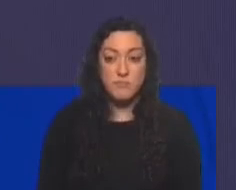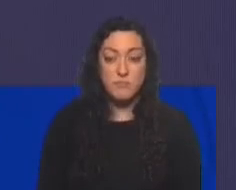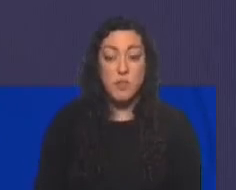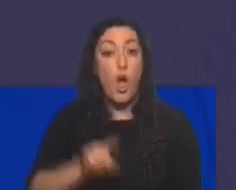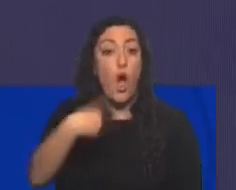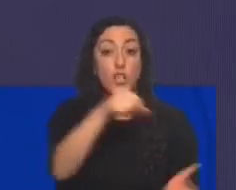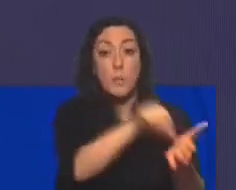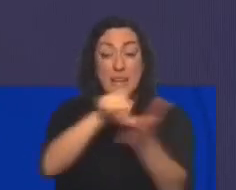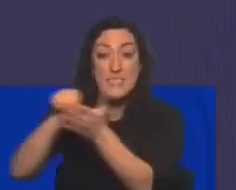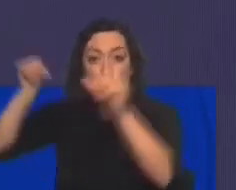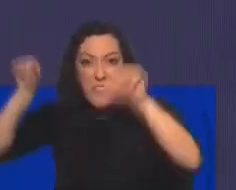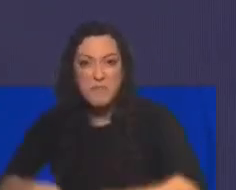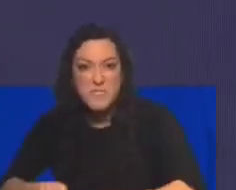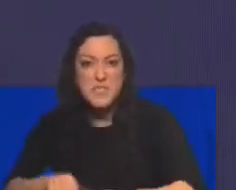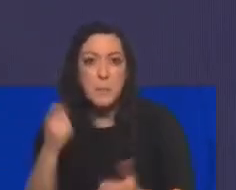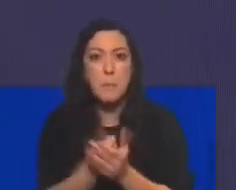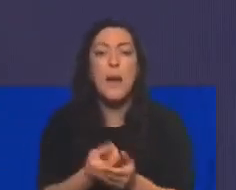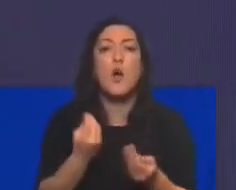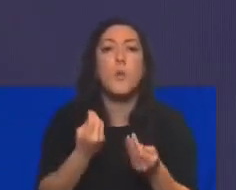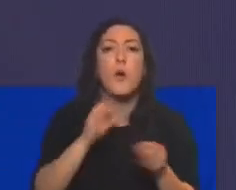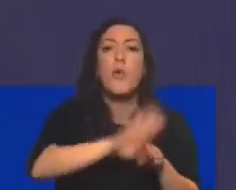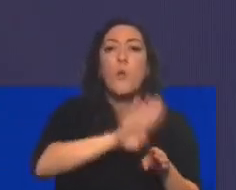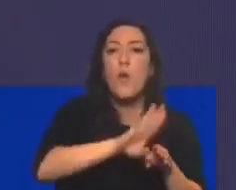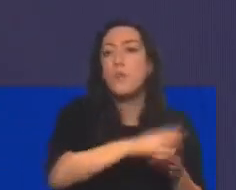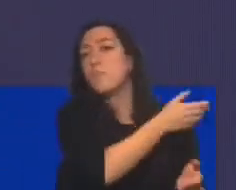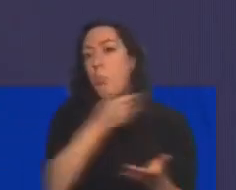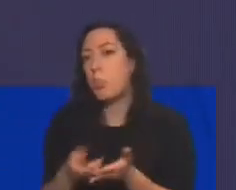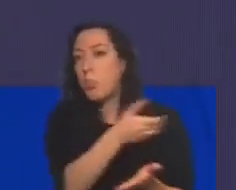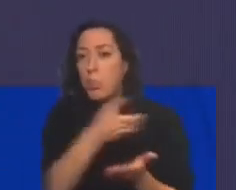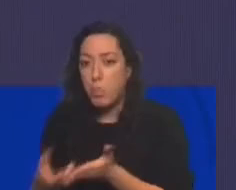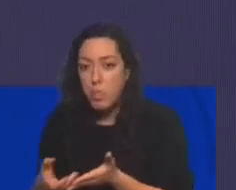inflation. And in other countries that have a deficit, they finance it with